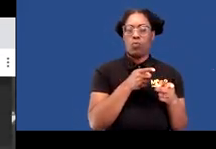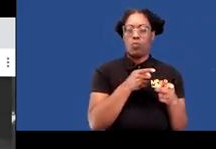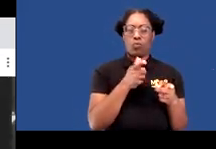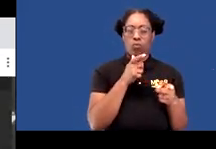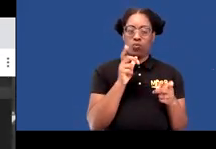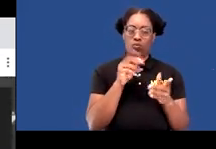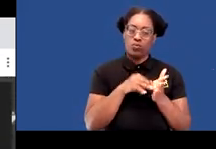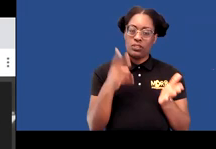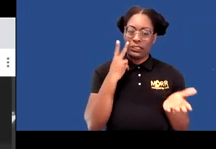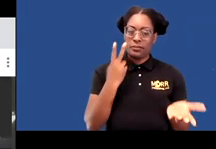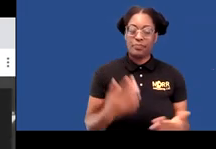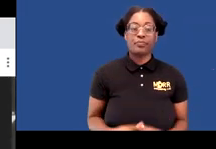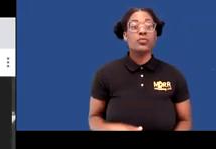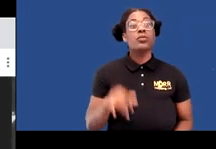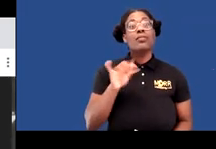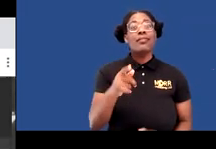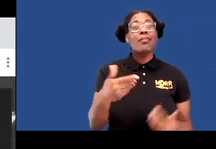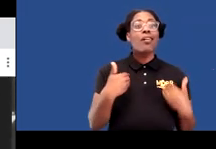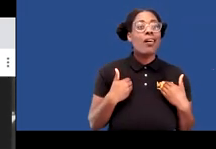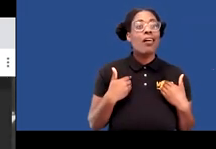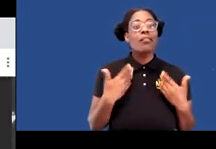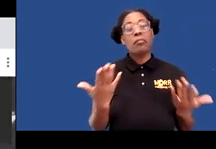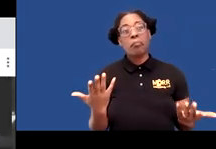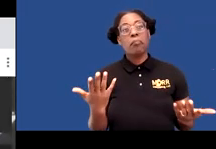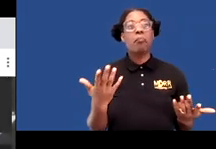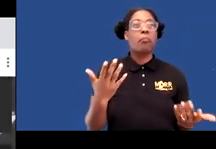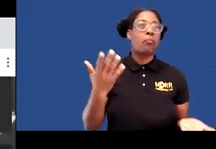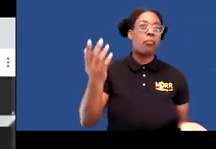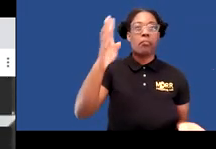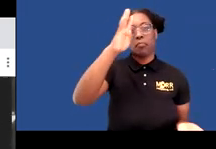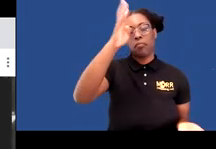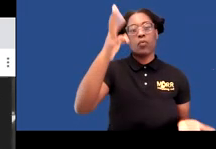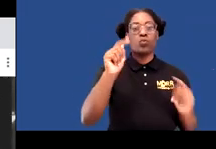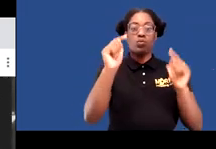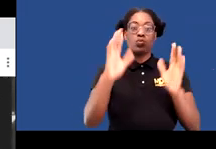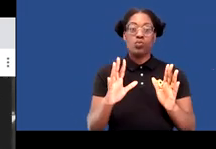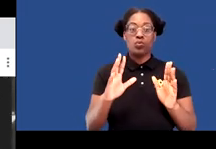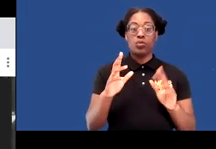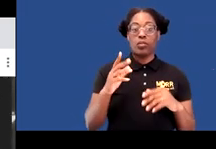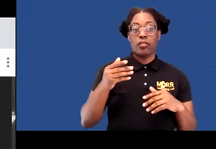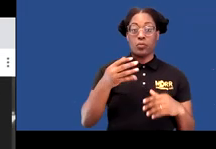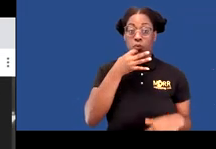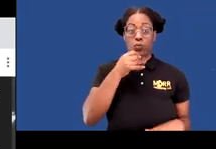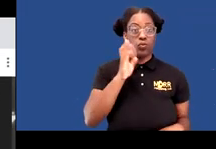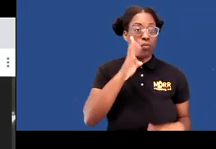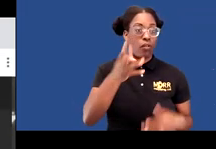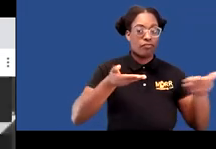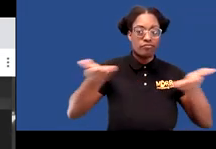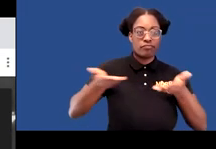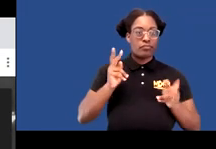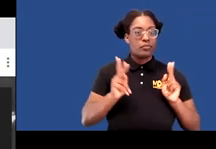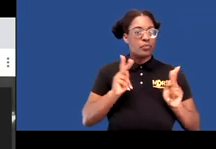So if you have tutor hires coming up, likely at some point this year,